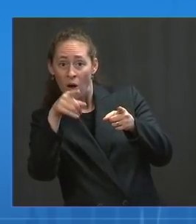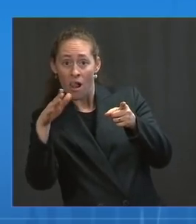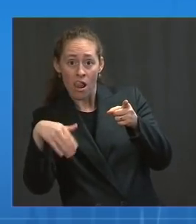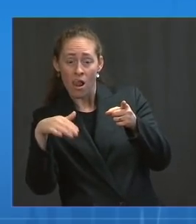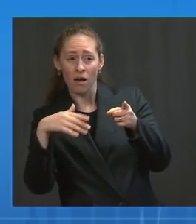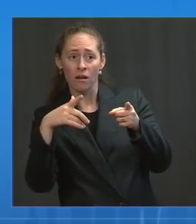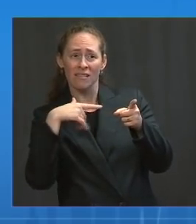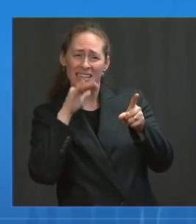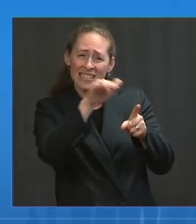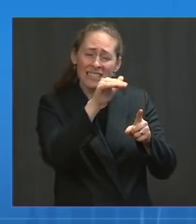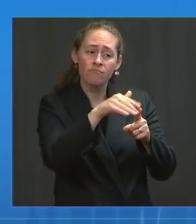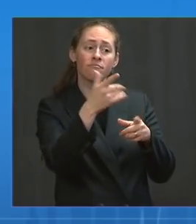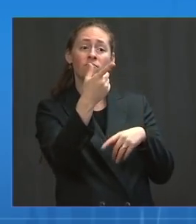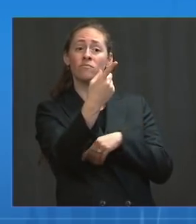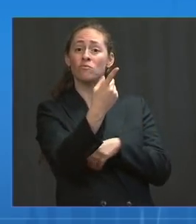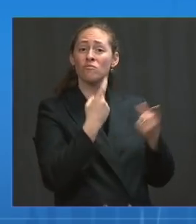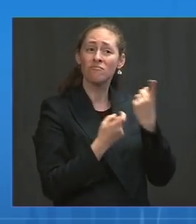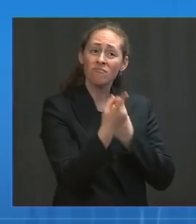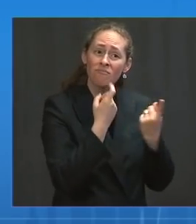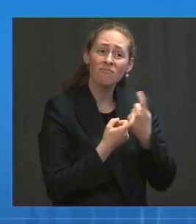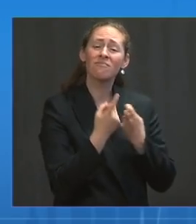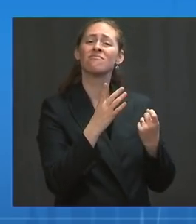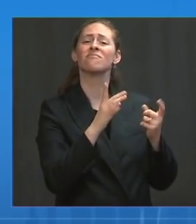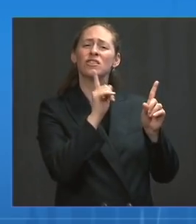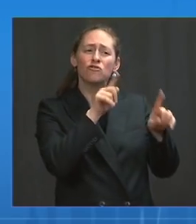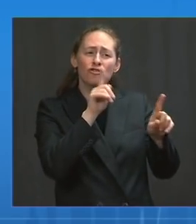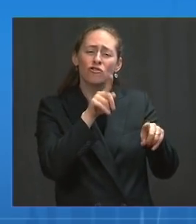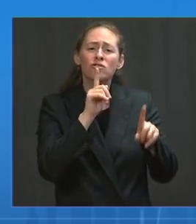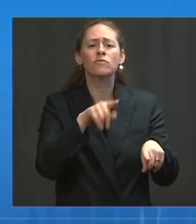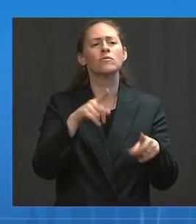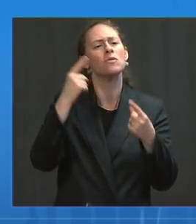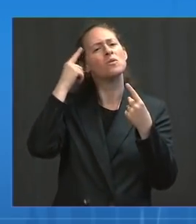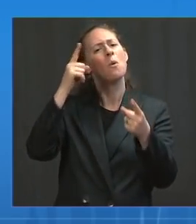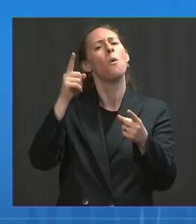and to make it as easy as possible for them to get a shot as soon as they are ready.